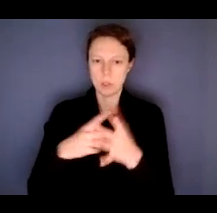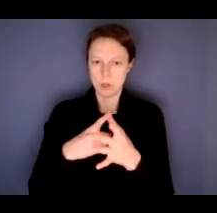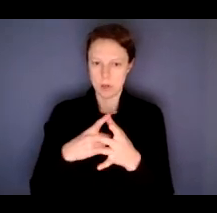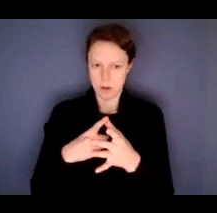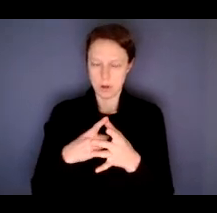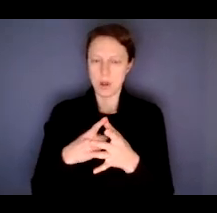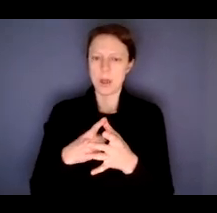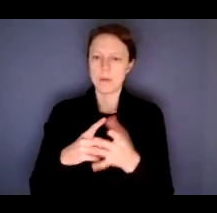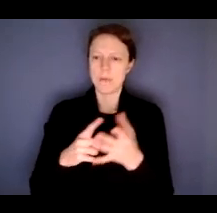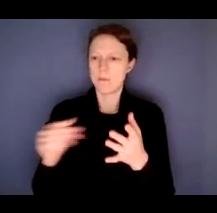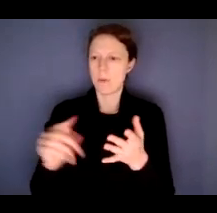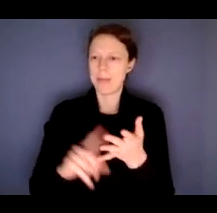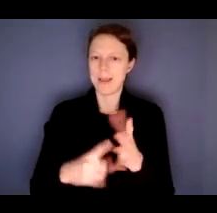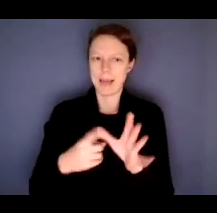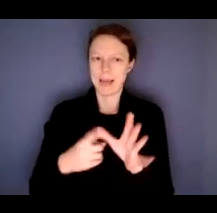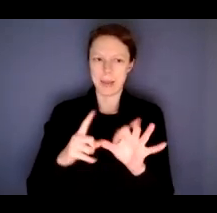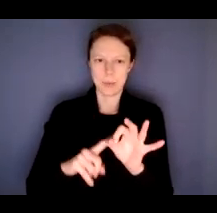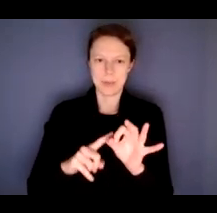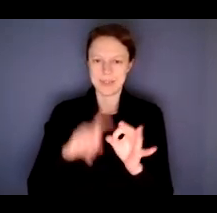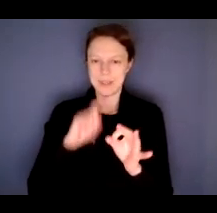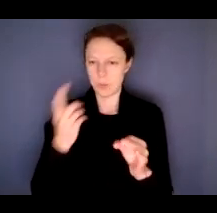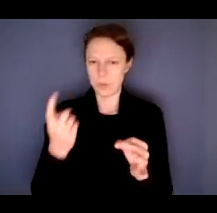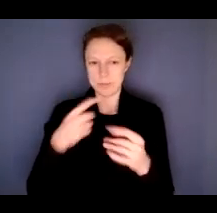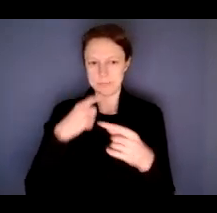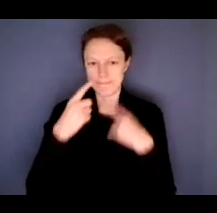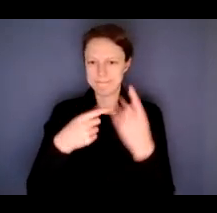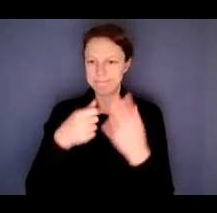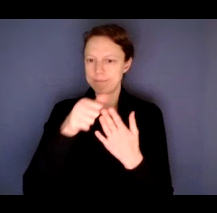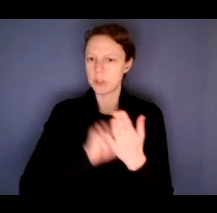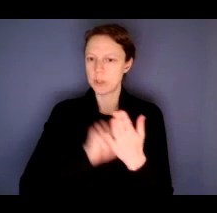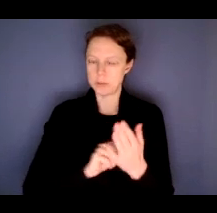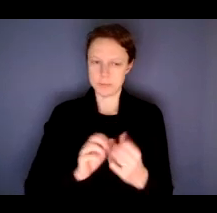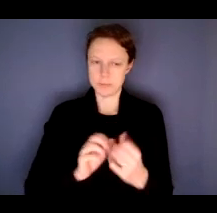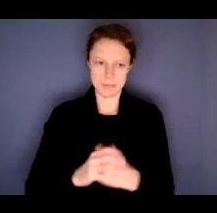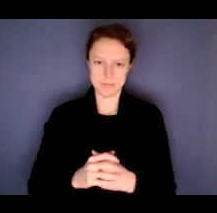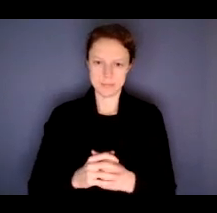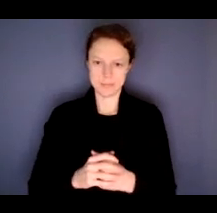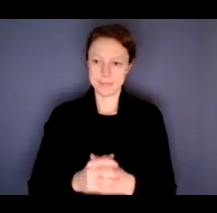be covering today. GEORGIA: Everybody, thank you so much for attending today. We're very